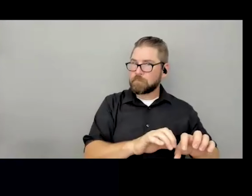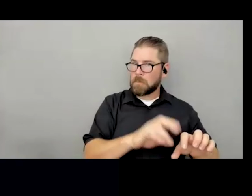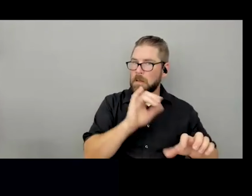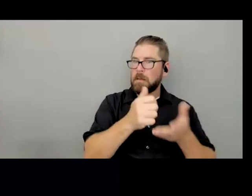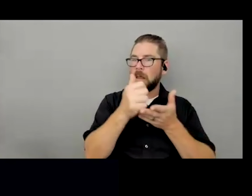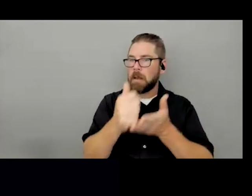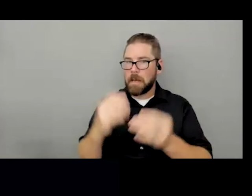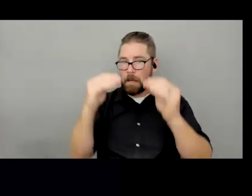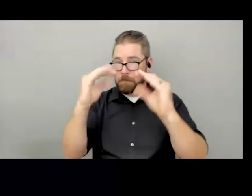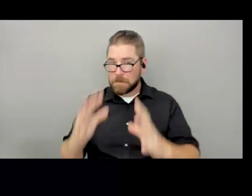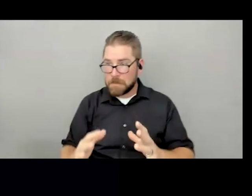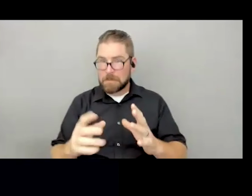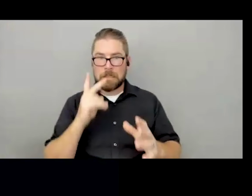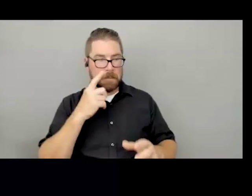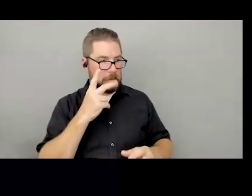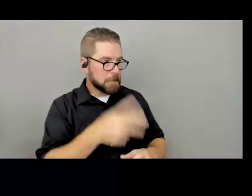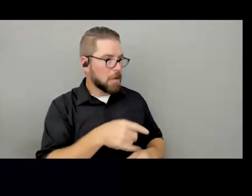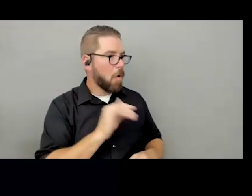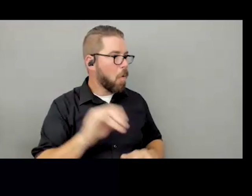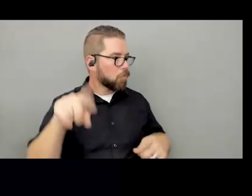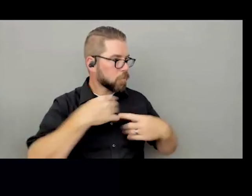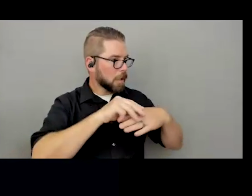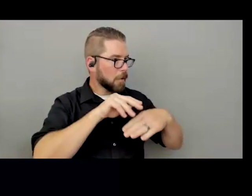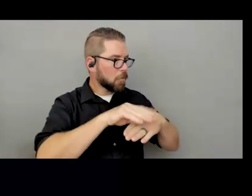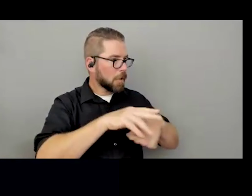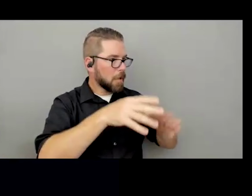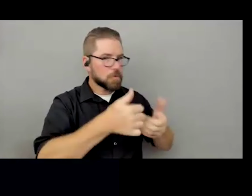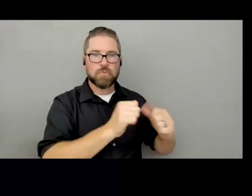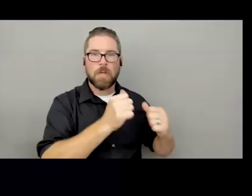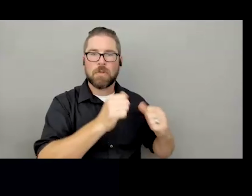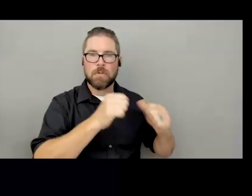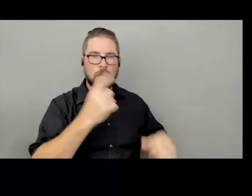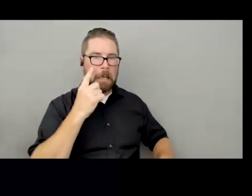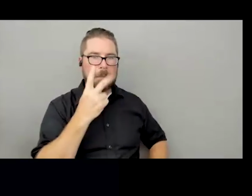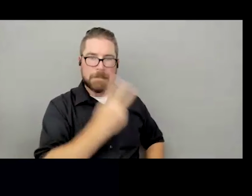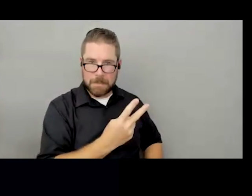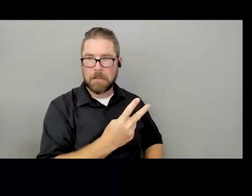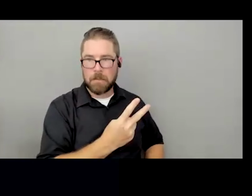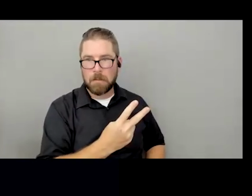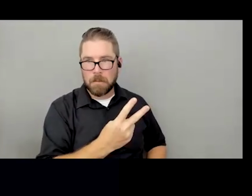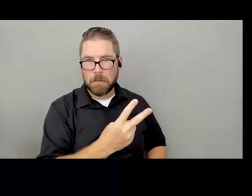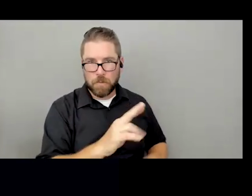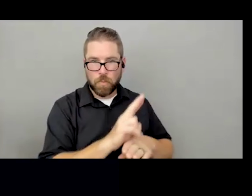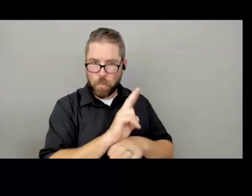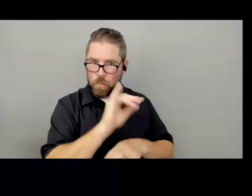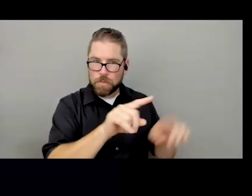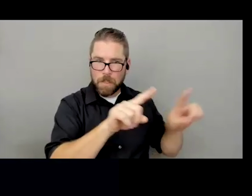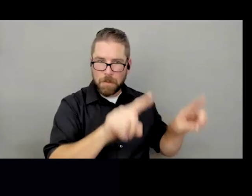Unfortunately, the student is not responsive, so before it is resolved to, the student is non-responsive. It's really important for instructors